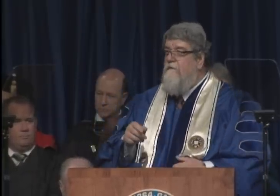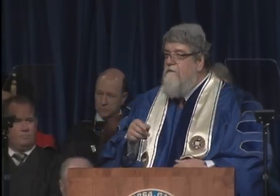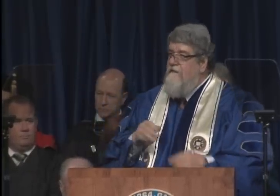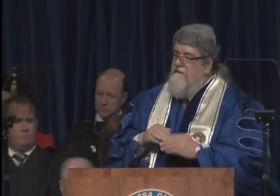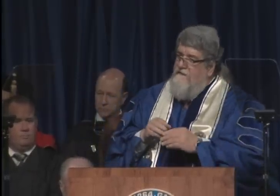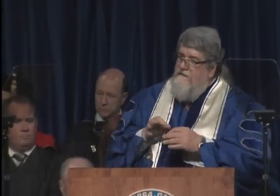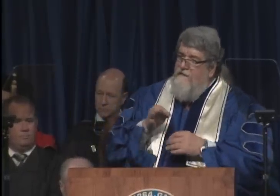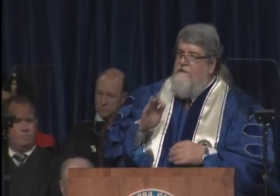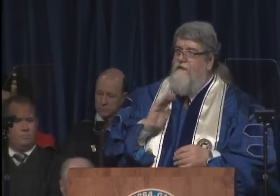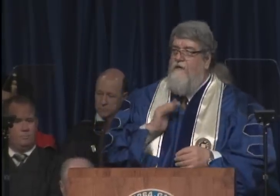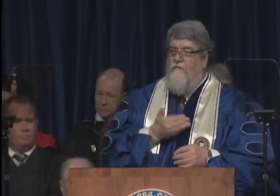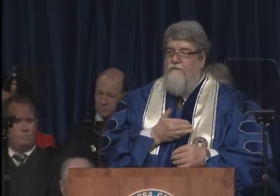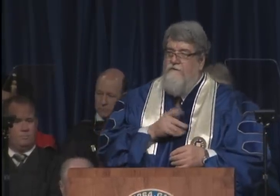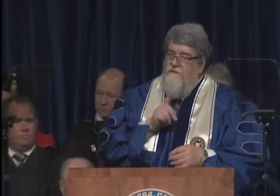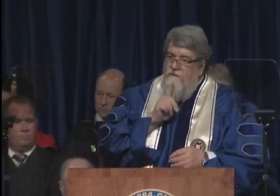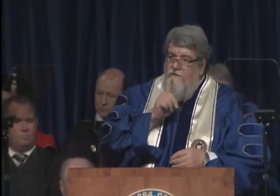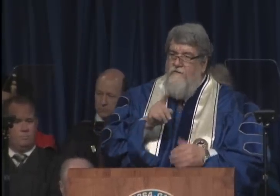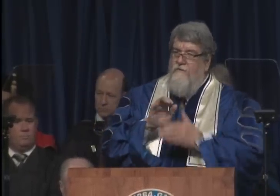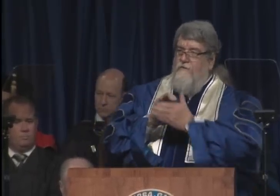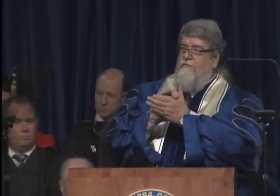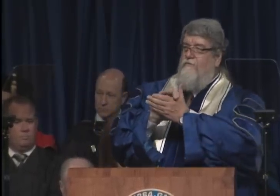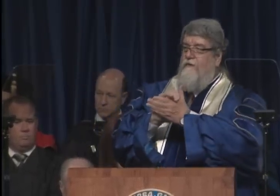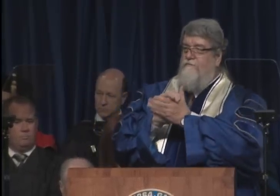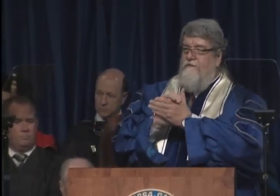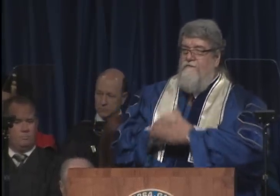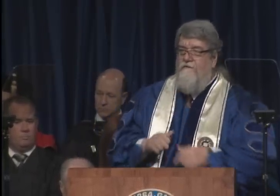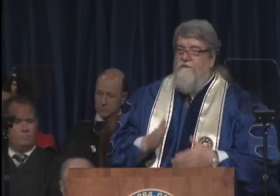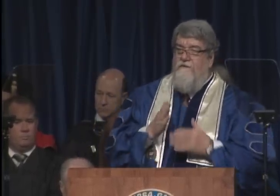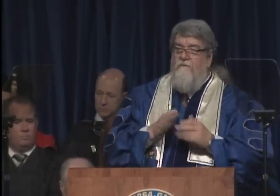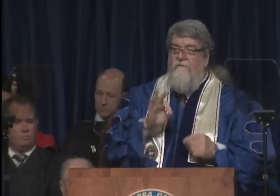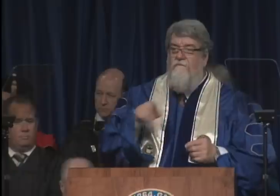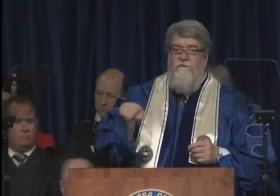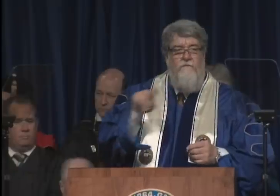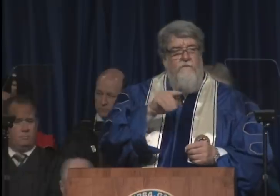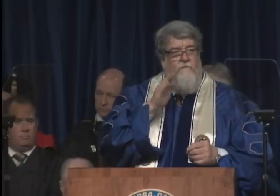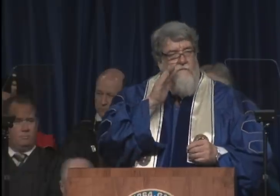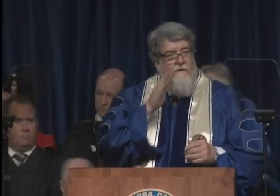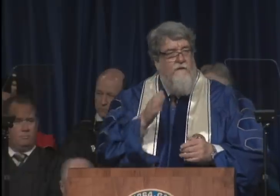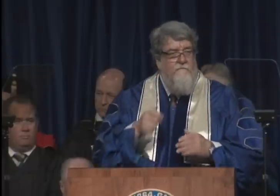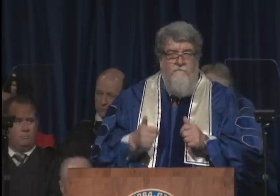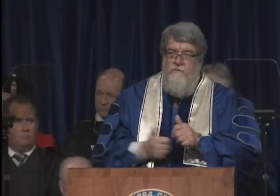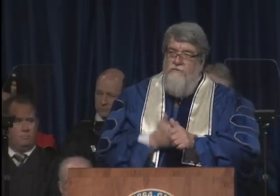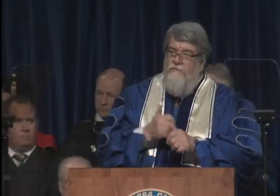in extending my sincere congratulations.